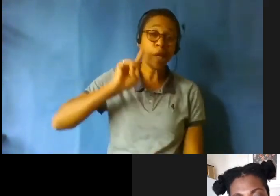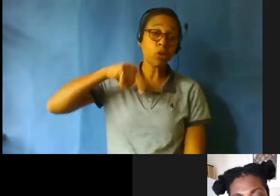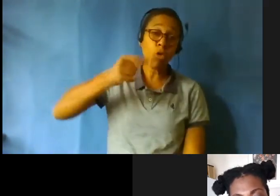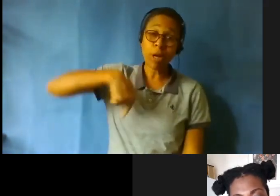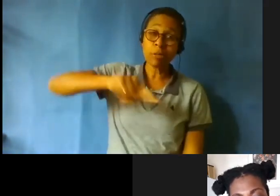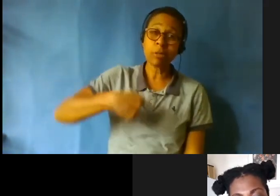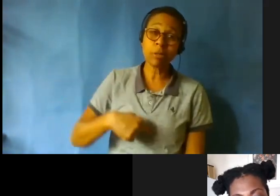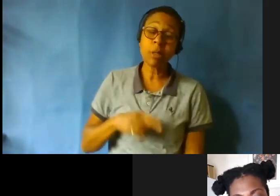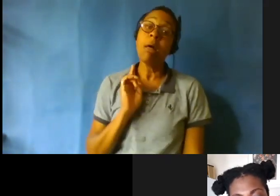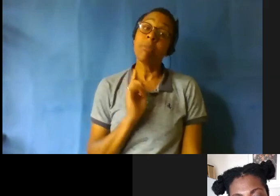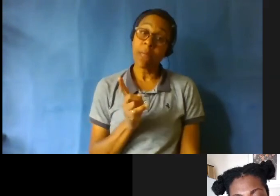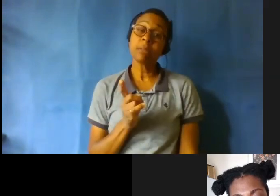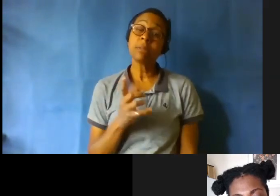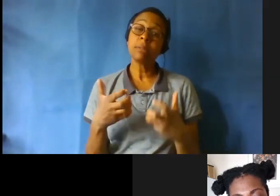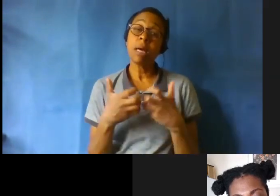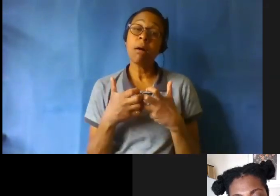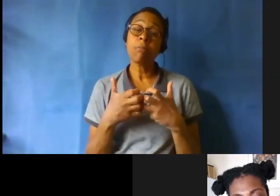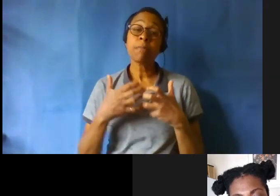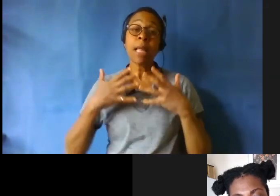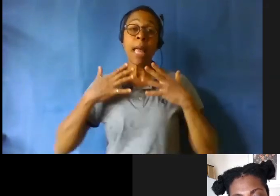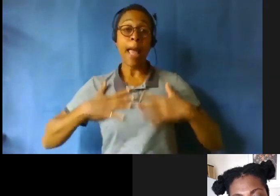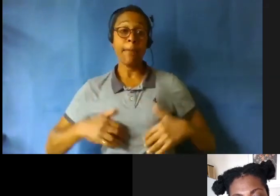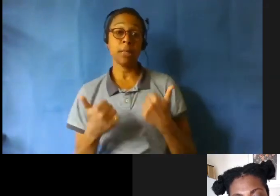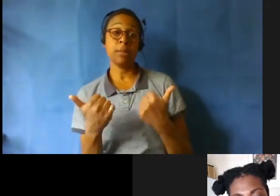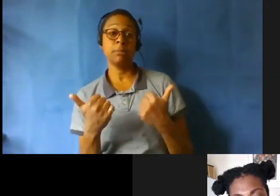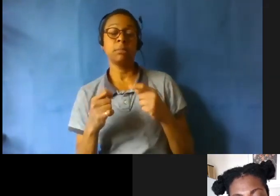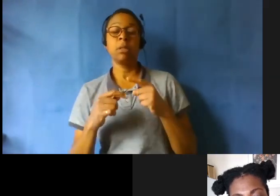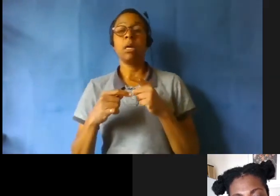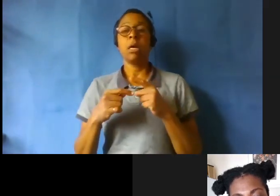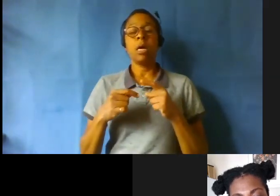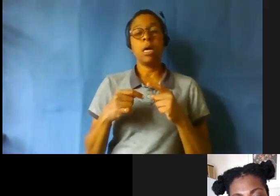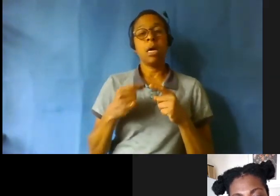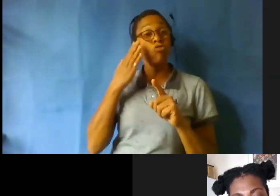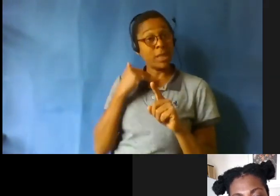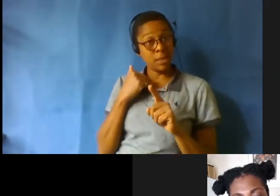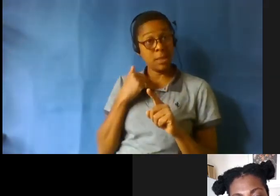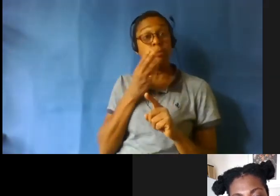racism was utilized was in well was tried to utilize is in the case of